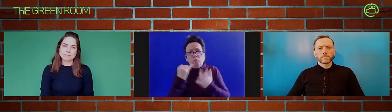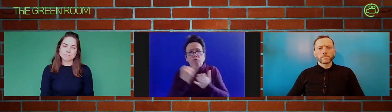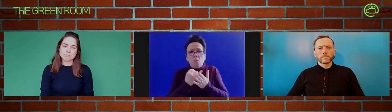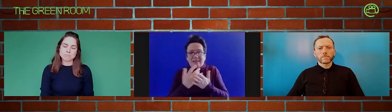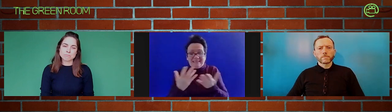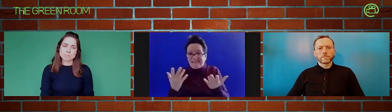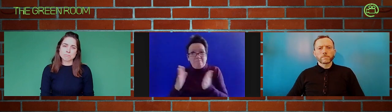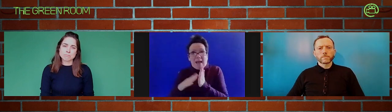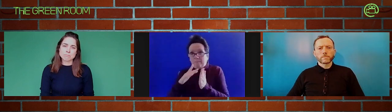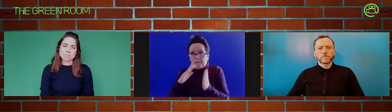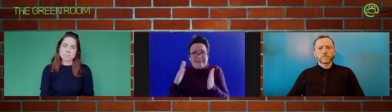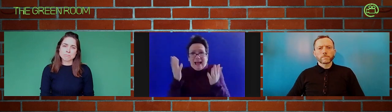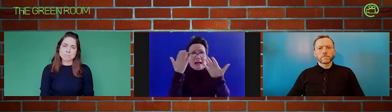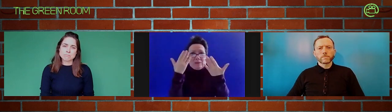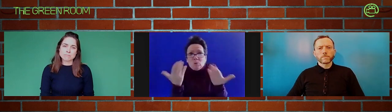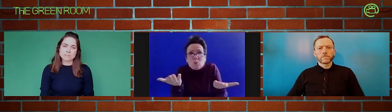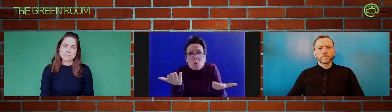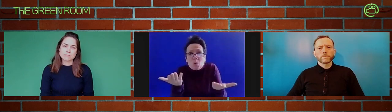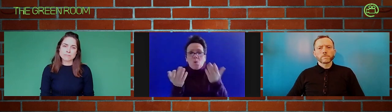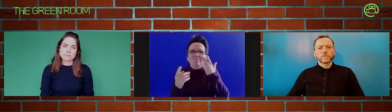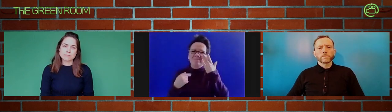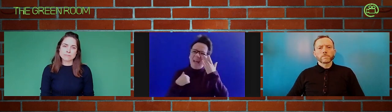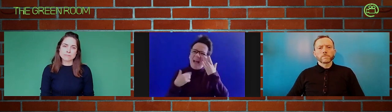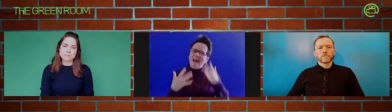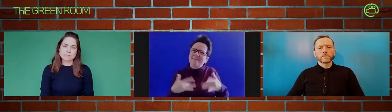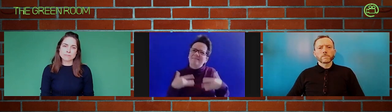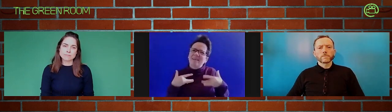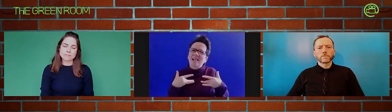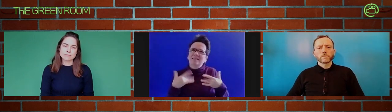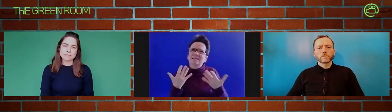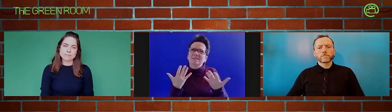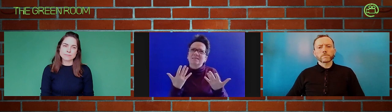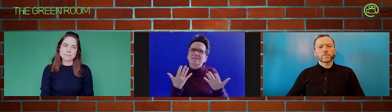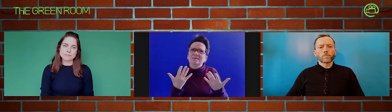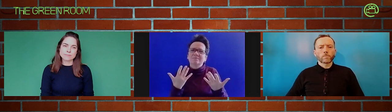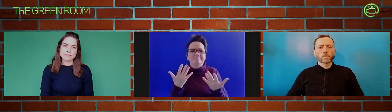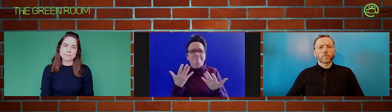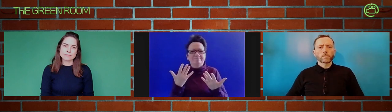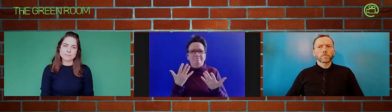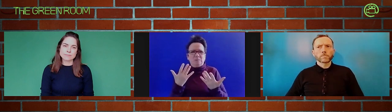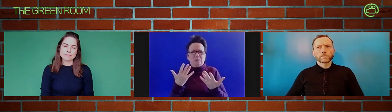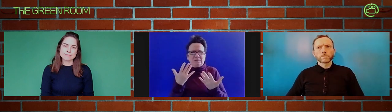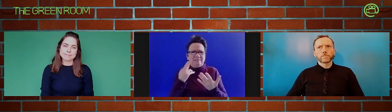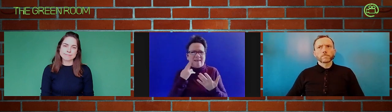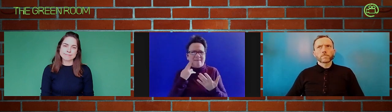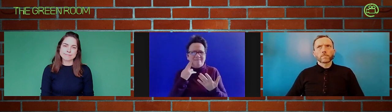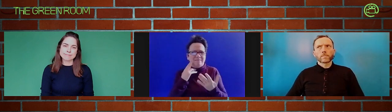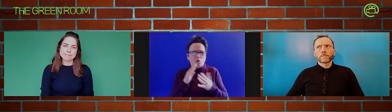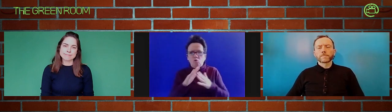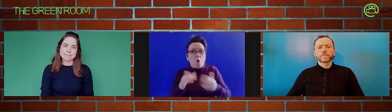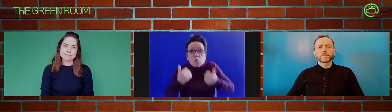And so it always felt like from that point it wasn't a good thing and then